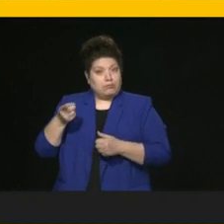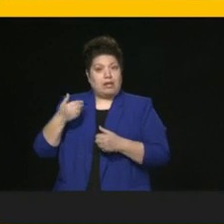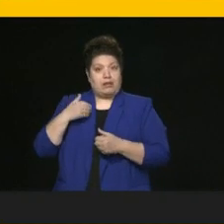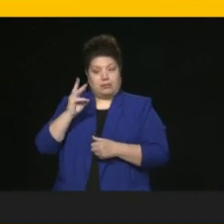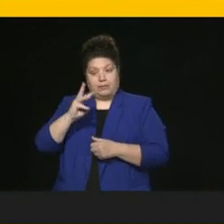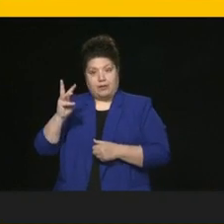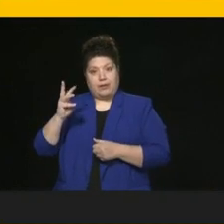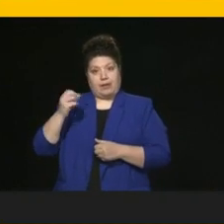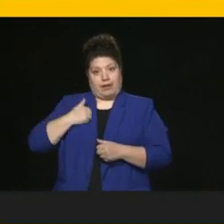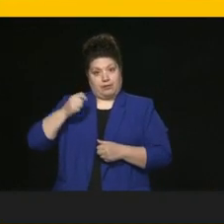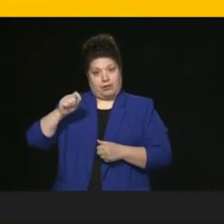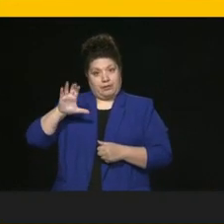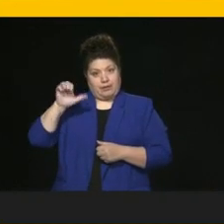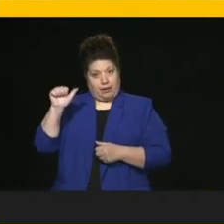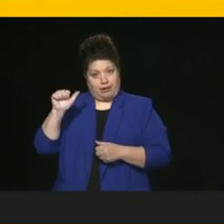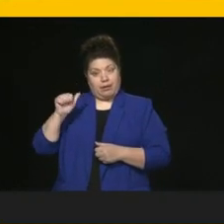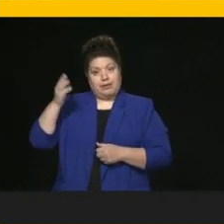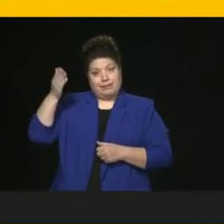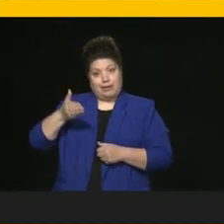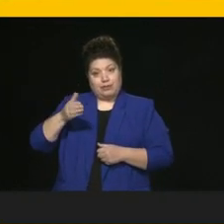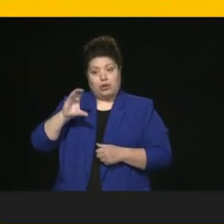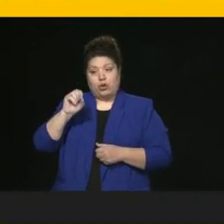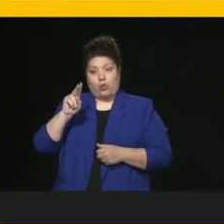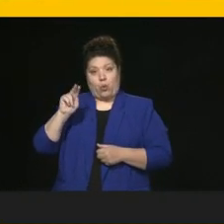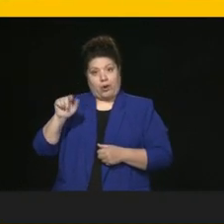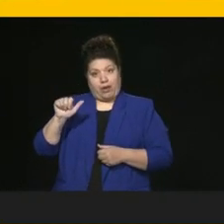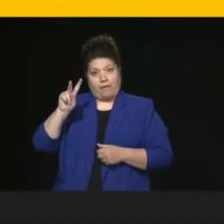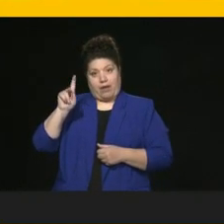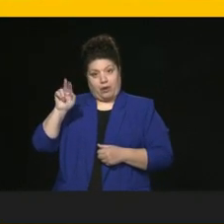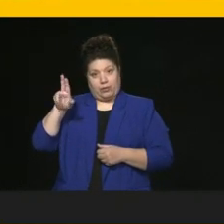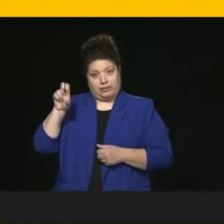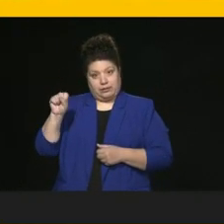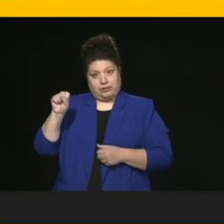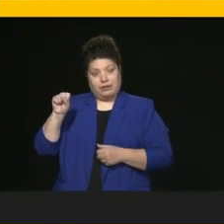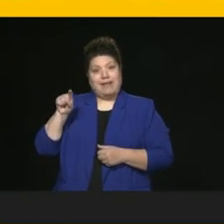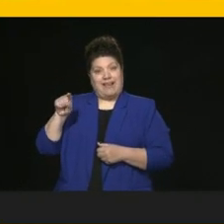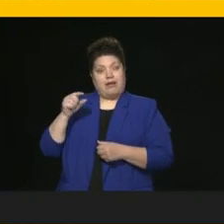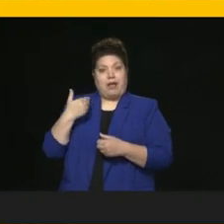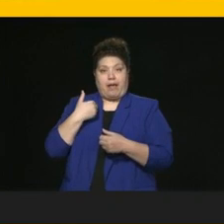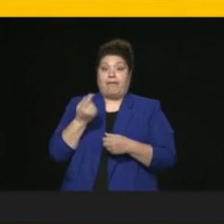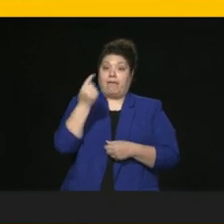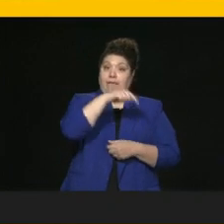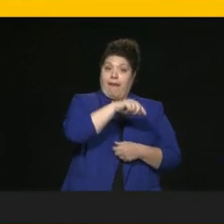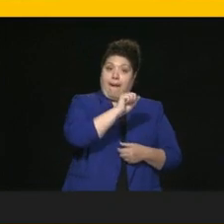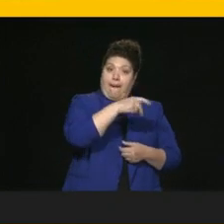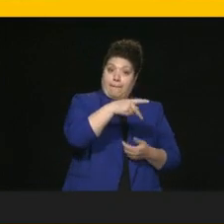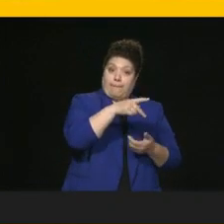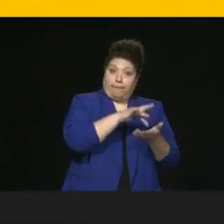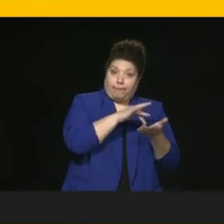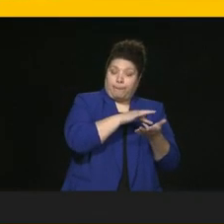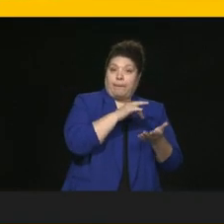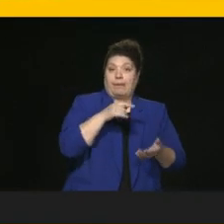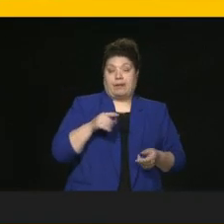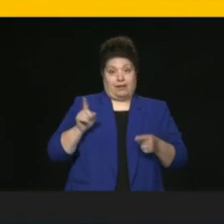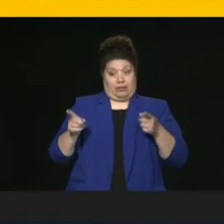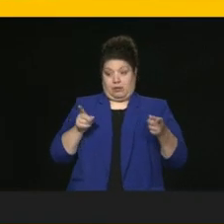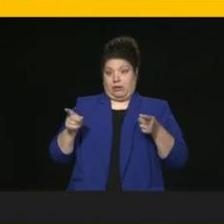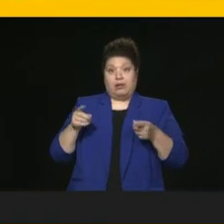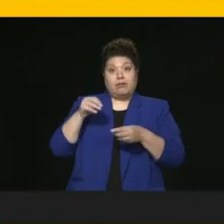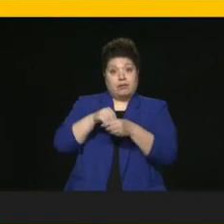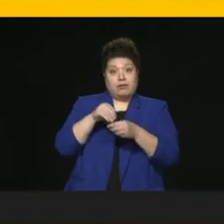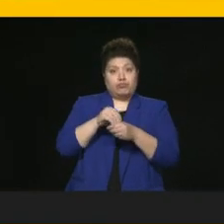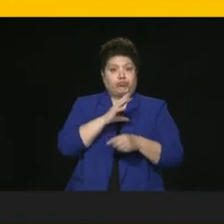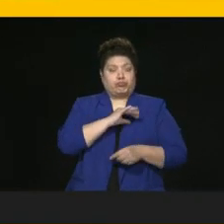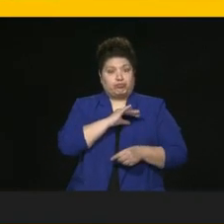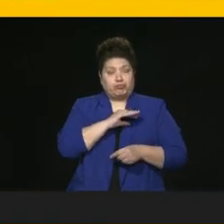YOU CAN CHECK OUT THE NEW SUITE